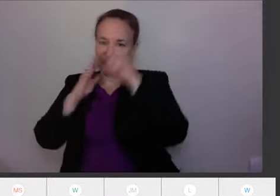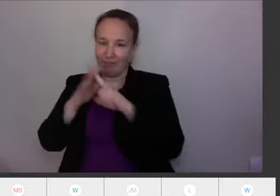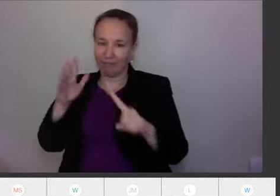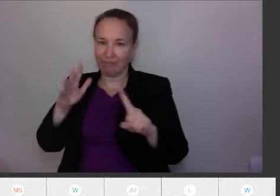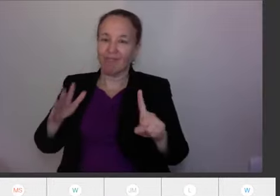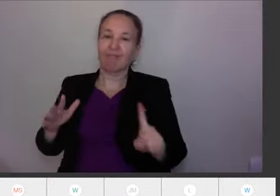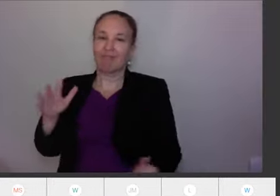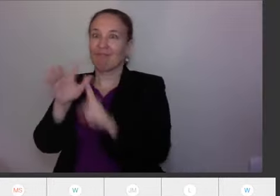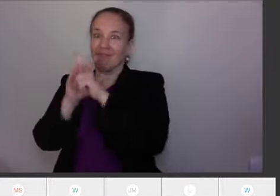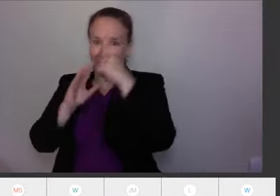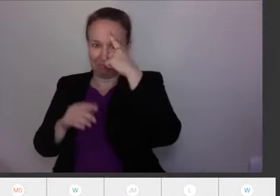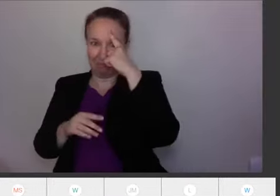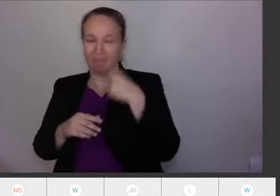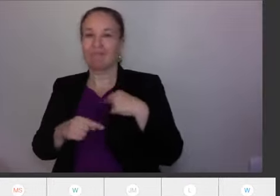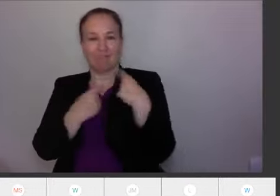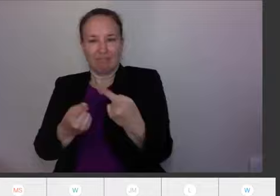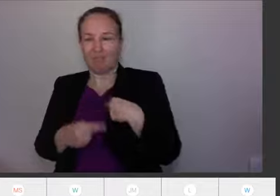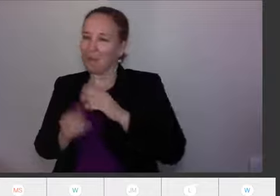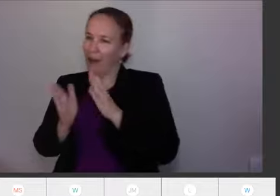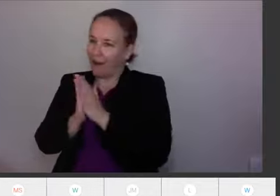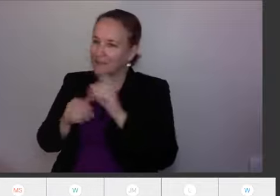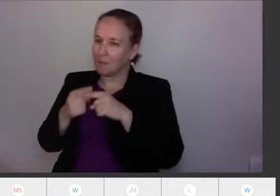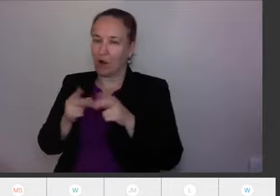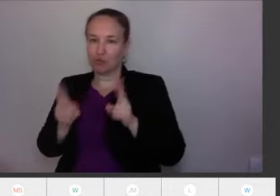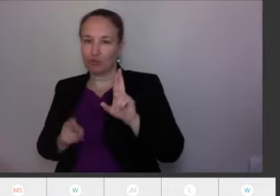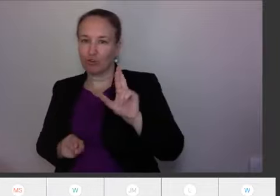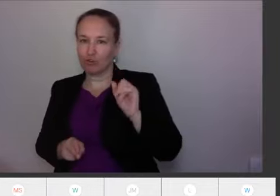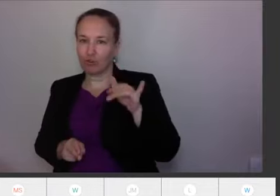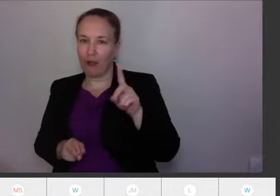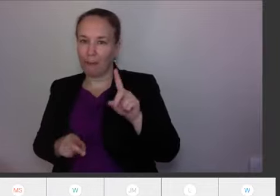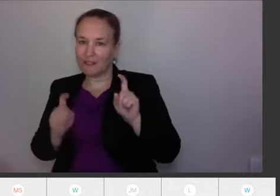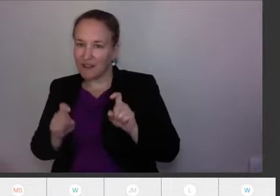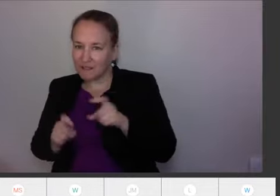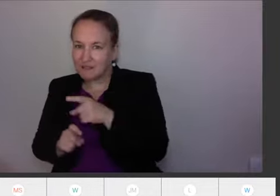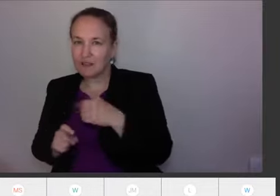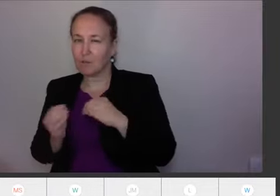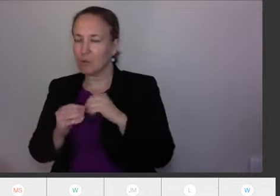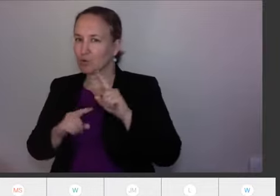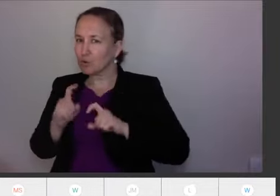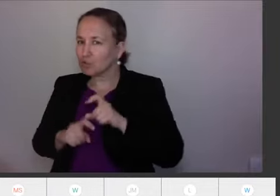you about rapid tests uh and just to ask that is is there any